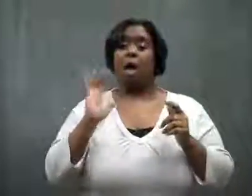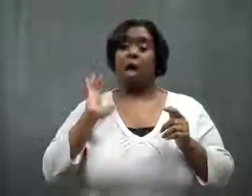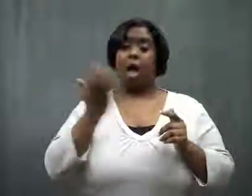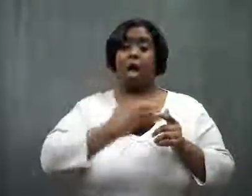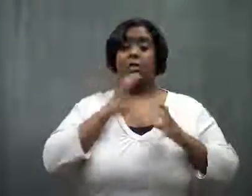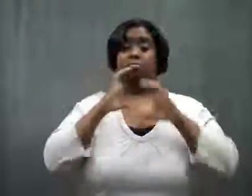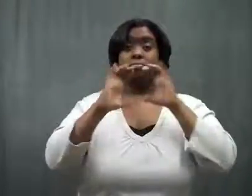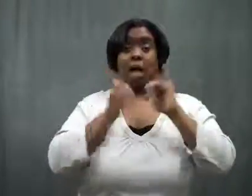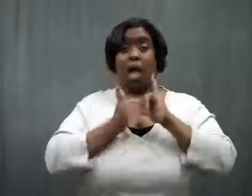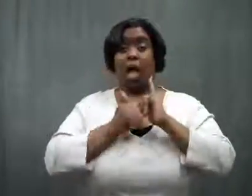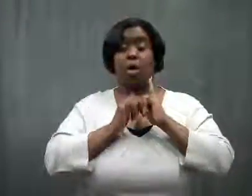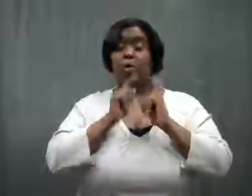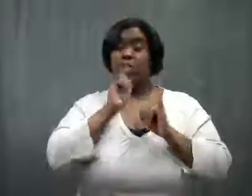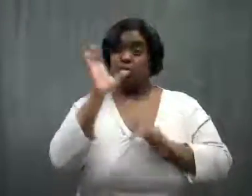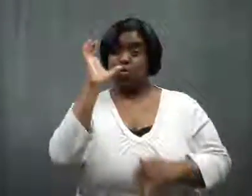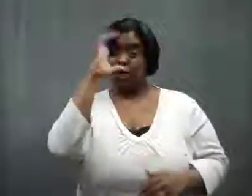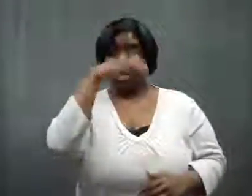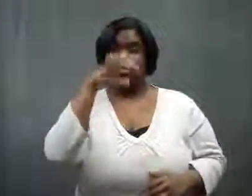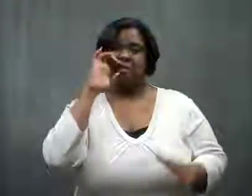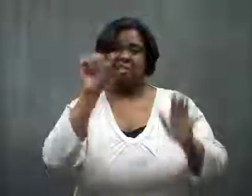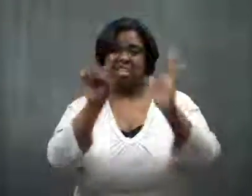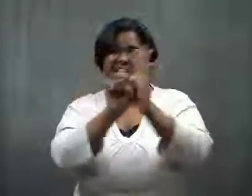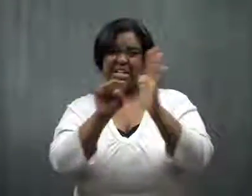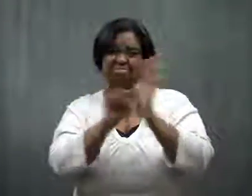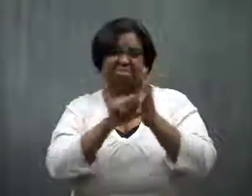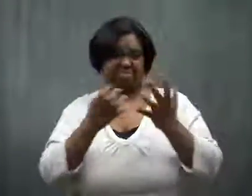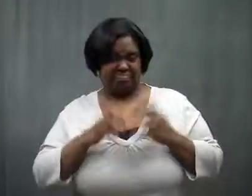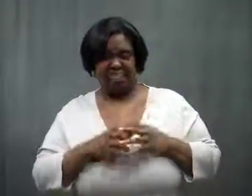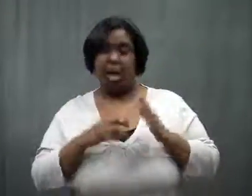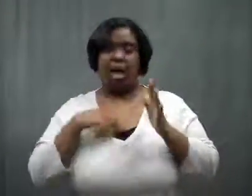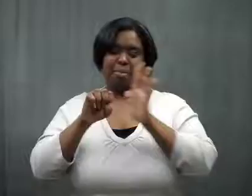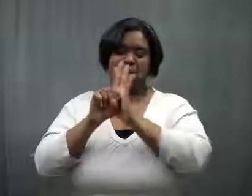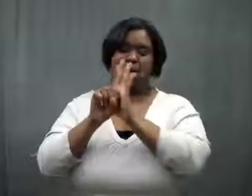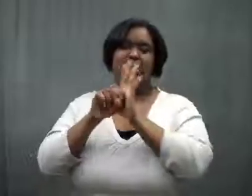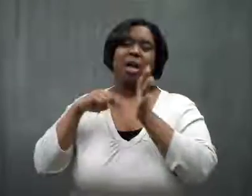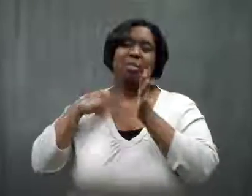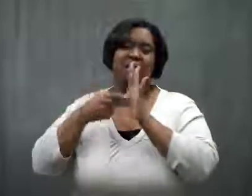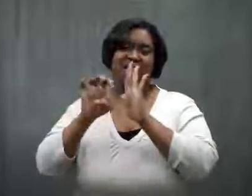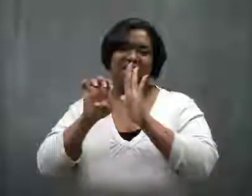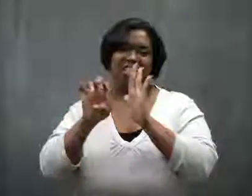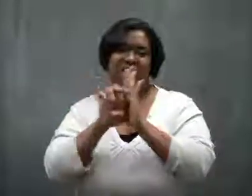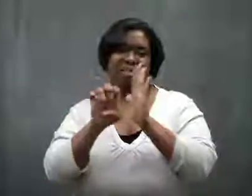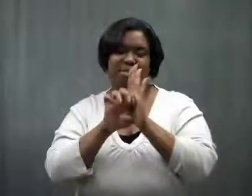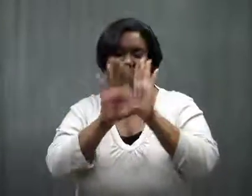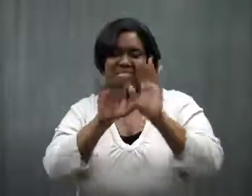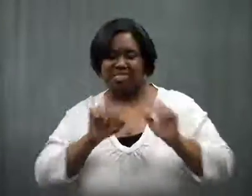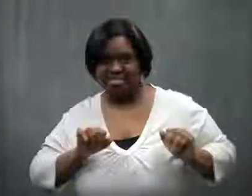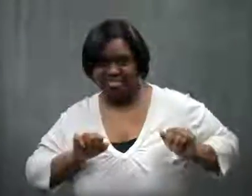but our method of communication was rather strange. For example... I signed it this way, I meant it this way!